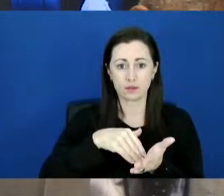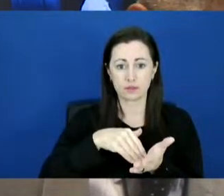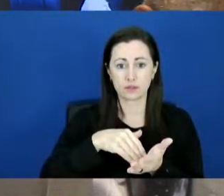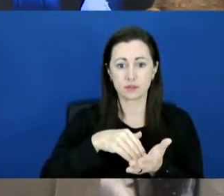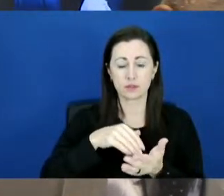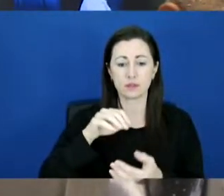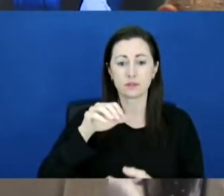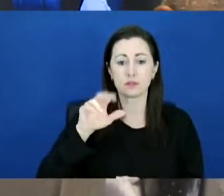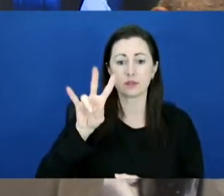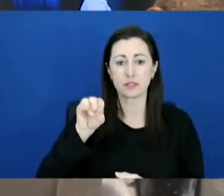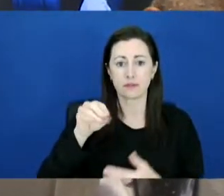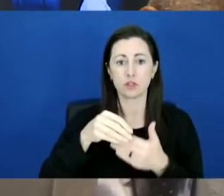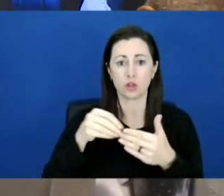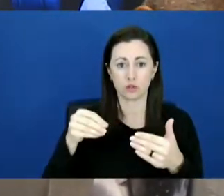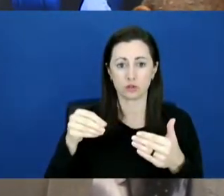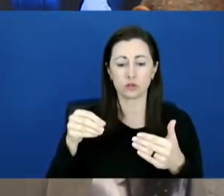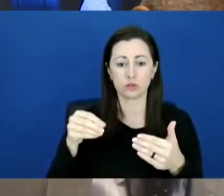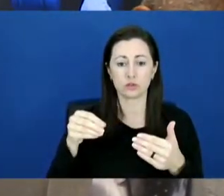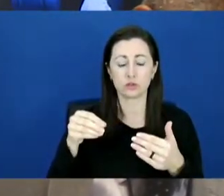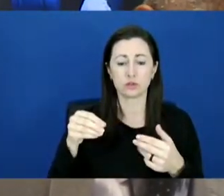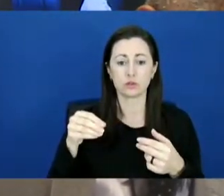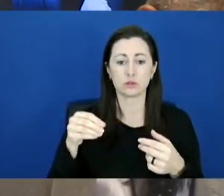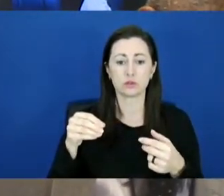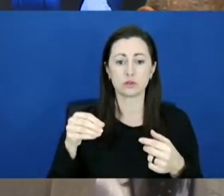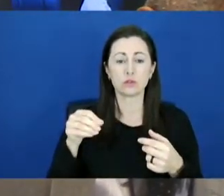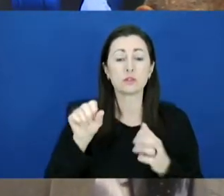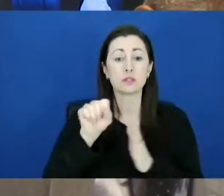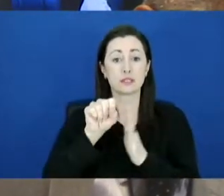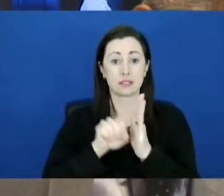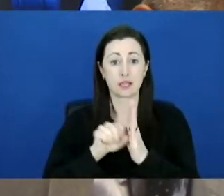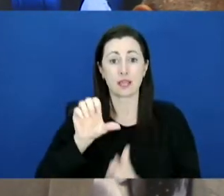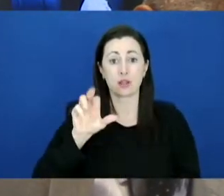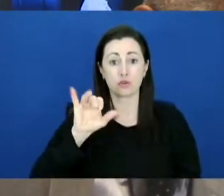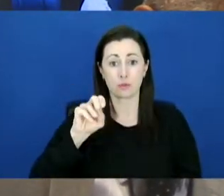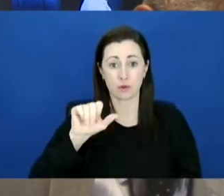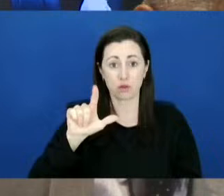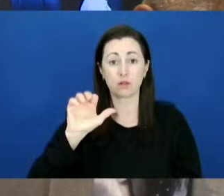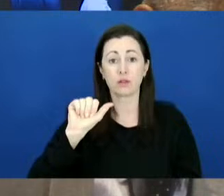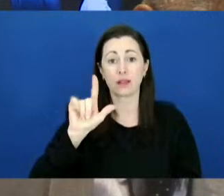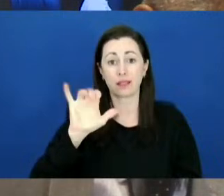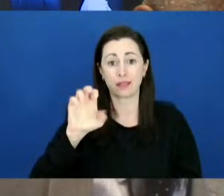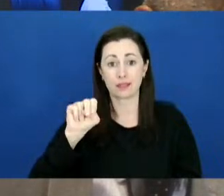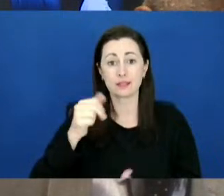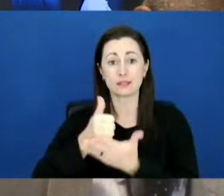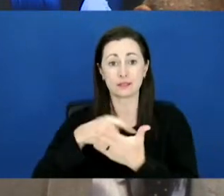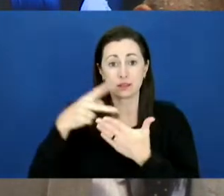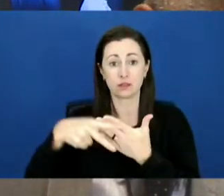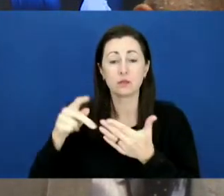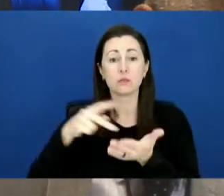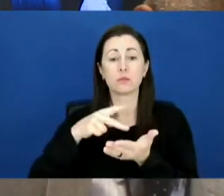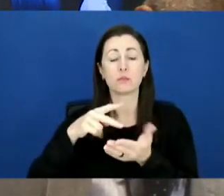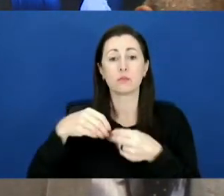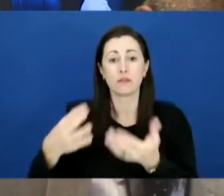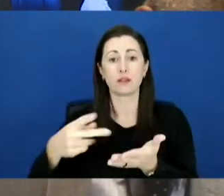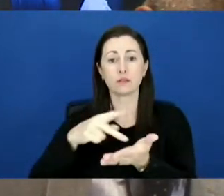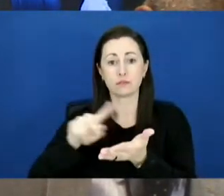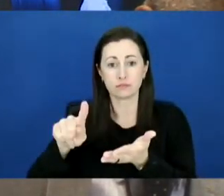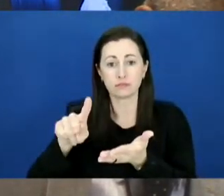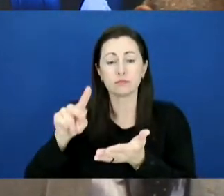YES. FOR $149,070, AND